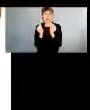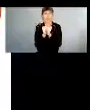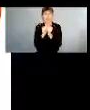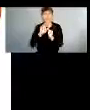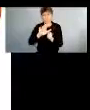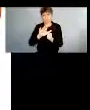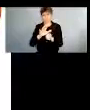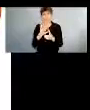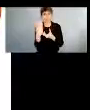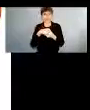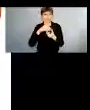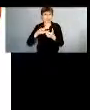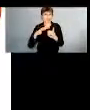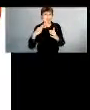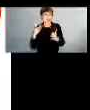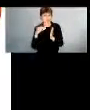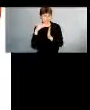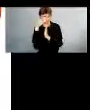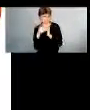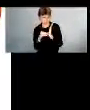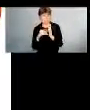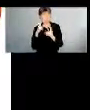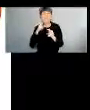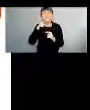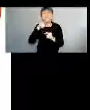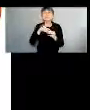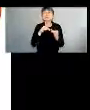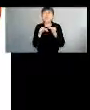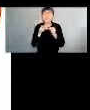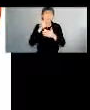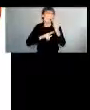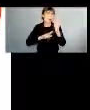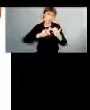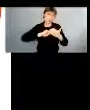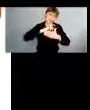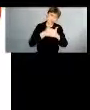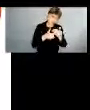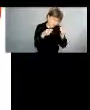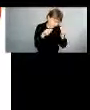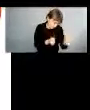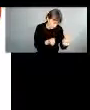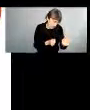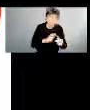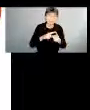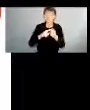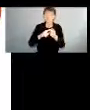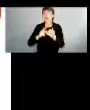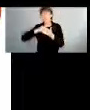asks you to list out all your project expenses and any project revenues, including the amount